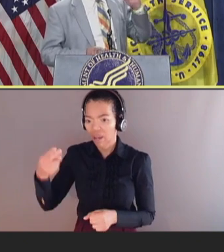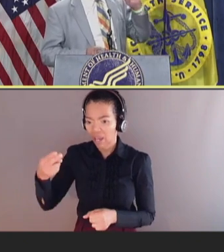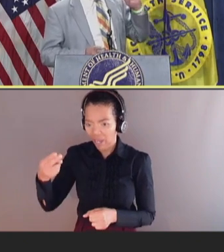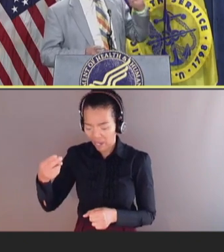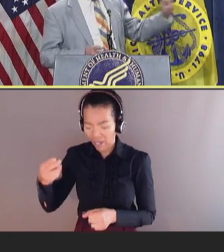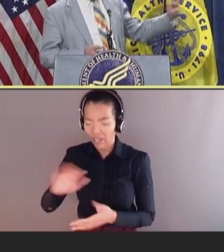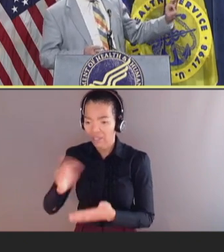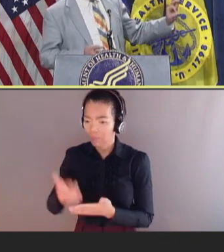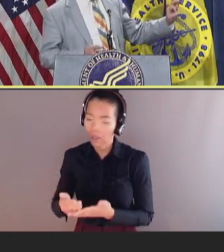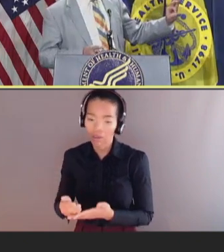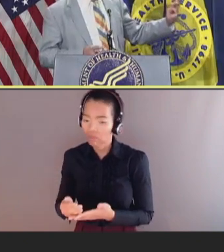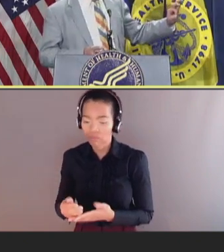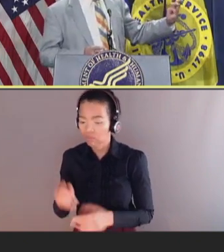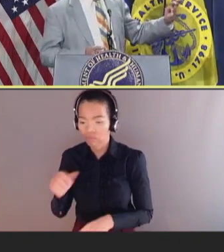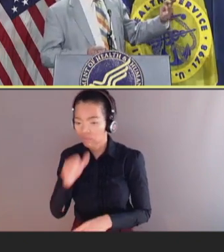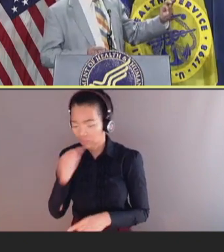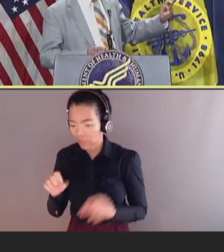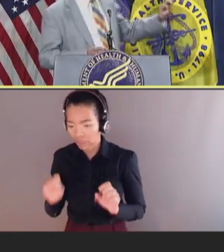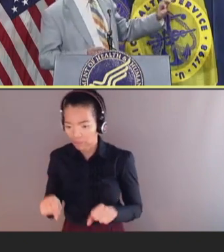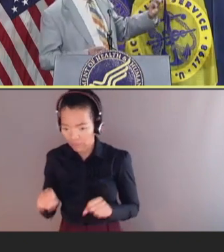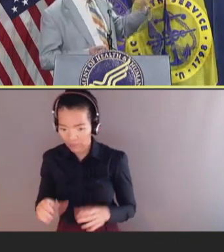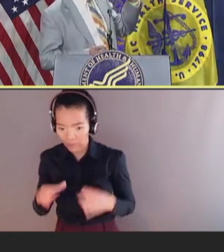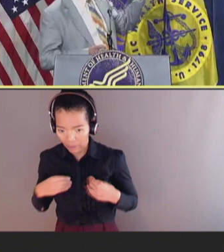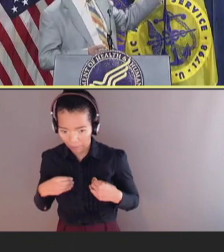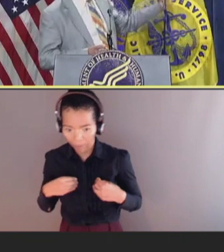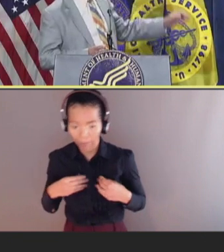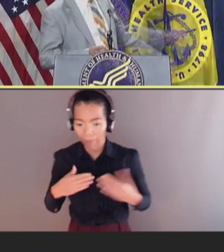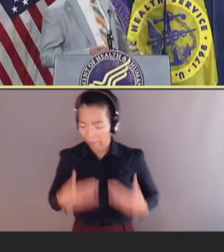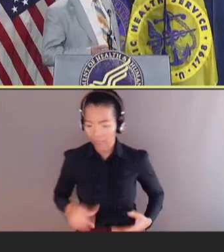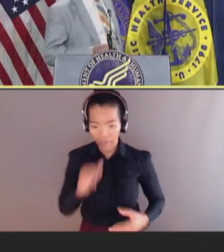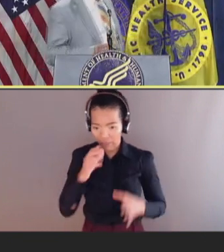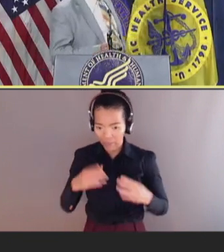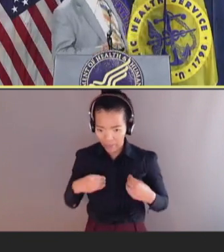we only did the two sentinels in that group, and did not proceed to do the whole 30.